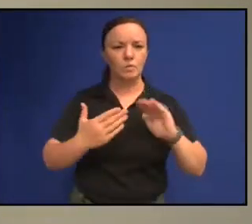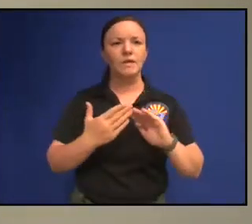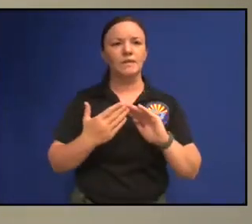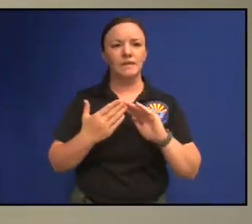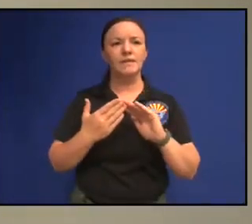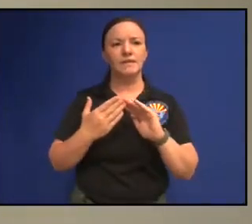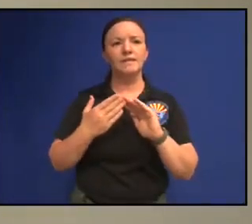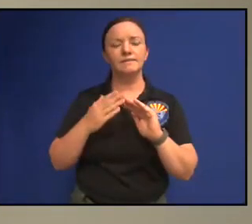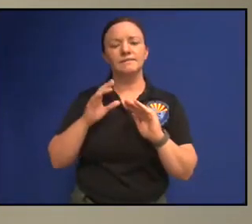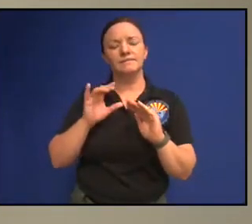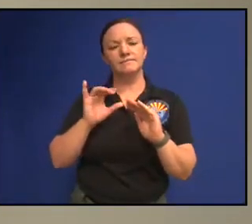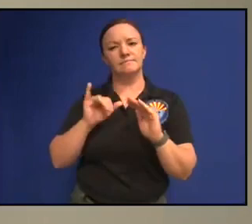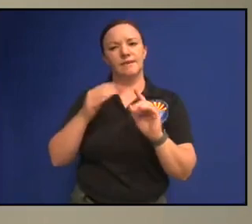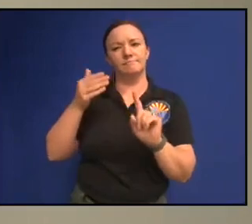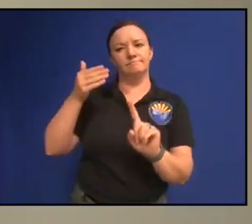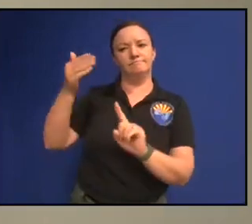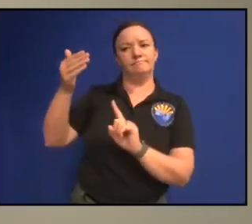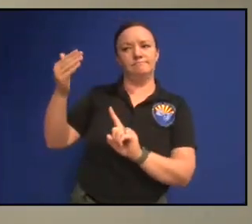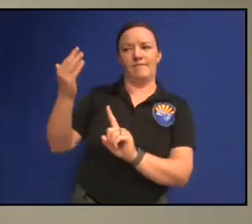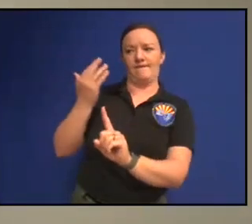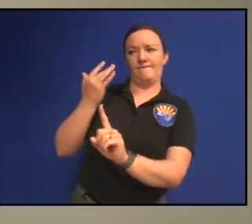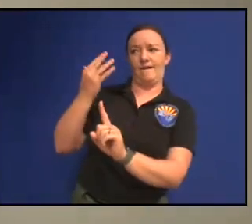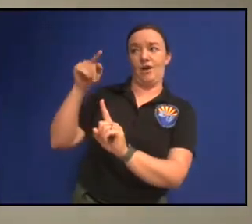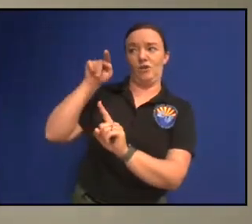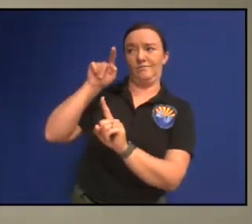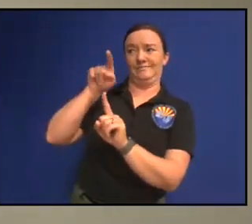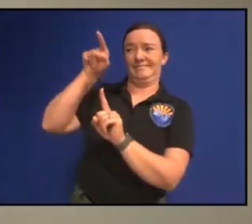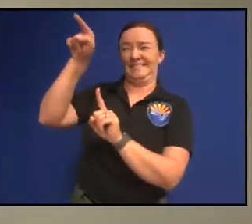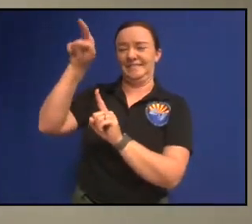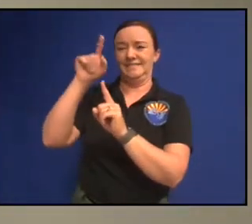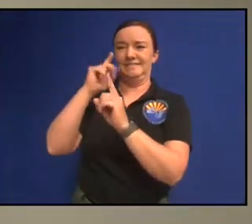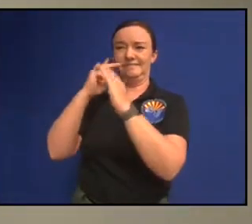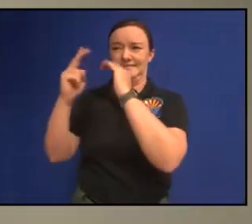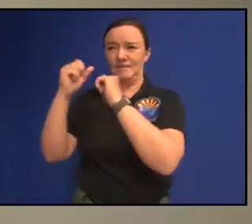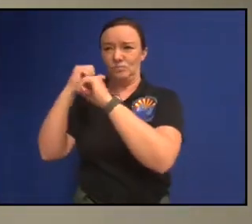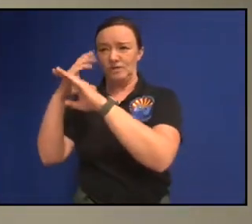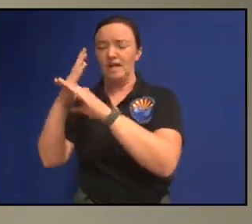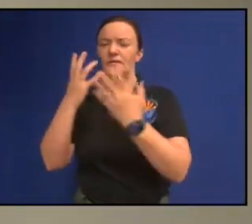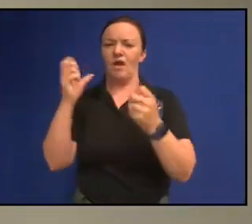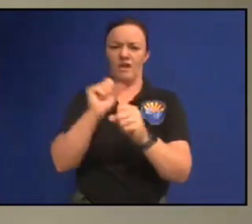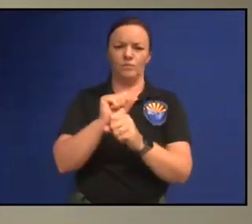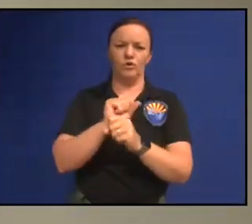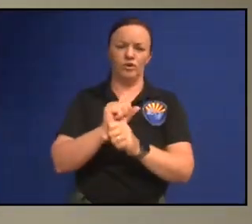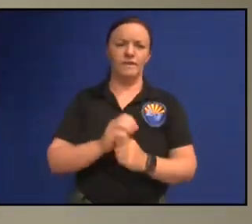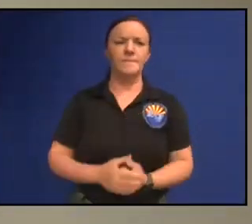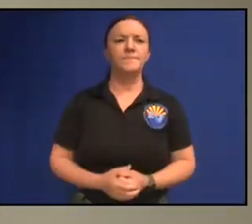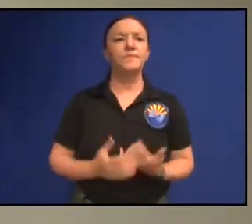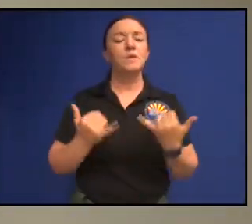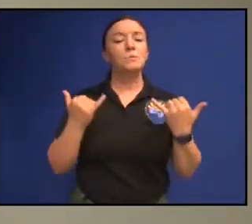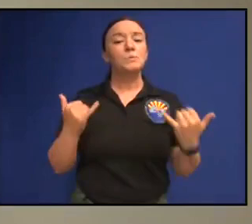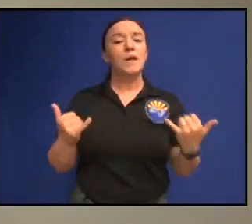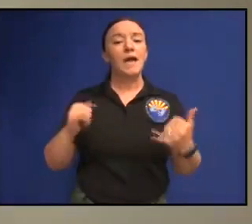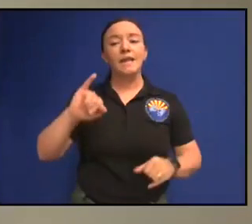A LOT OF WORK AND COUNTRY GOING ON. TONIGHT IS JOHN CHESTER'S LAST TIME WITH US DOING A PUBLIC MEETING.